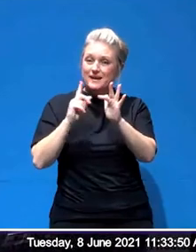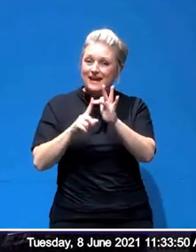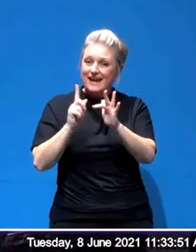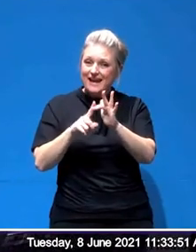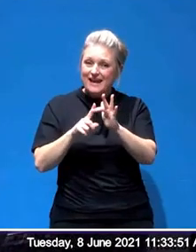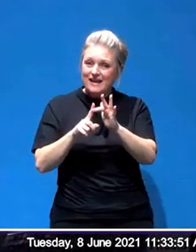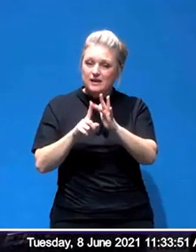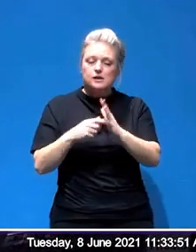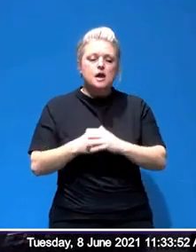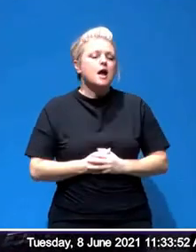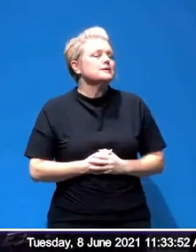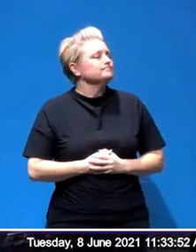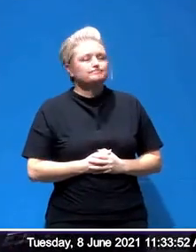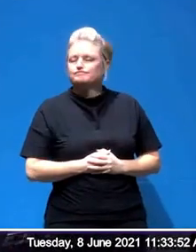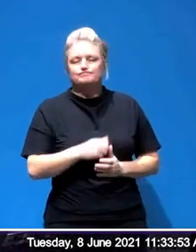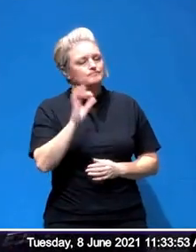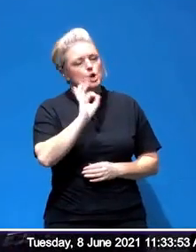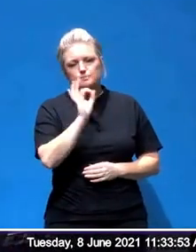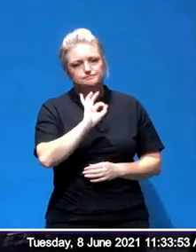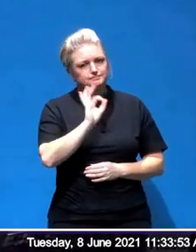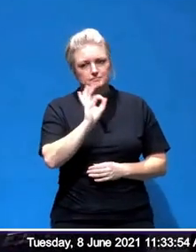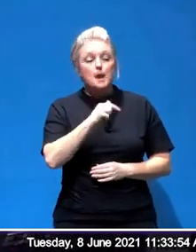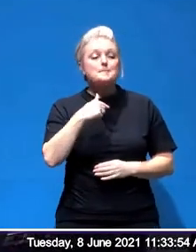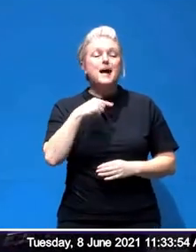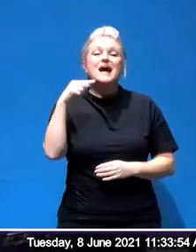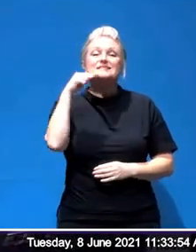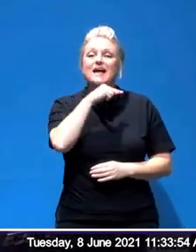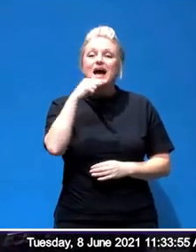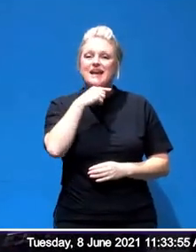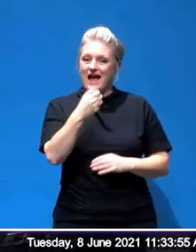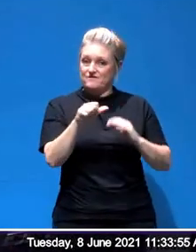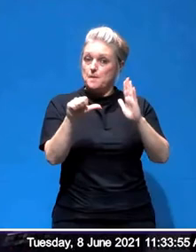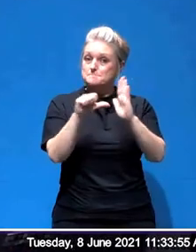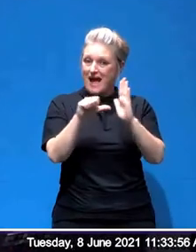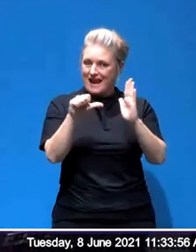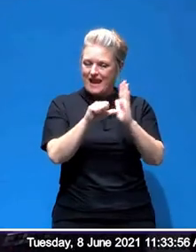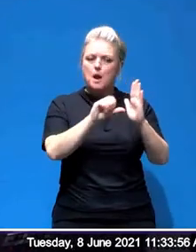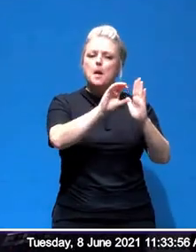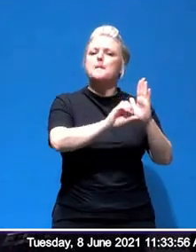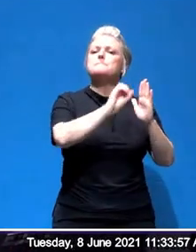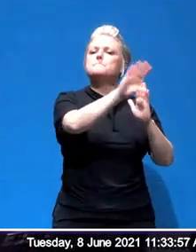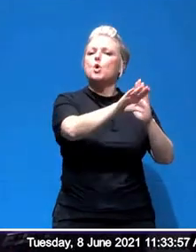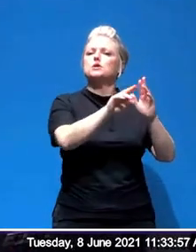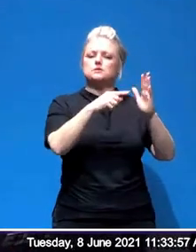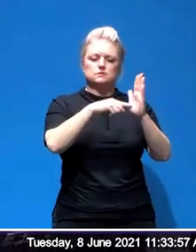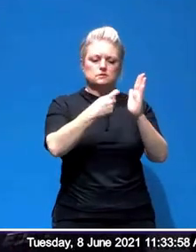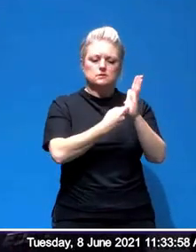In fact, Daniel had some funding in trust for him, quite a large amount of